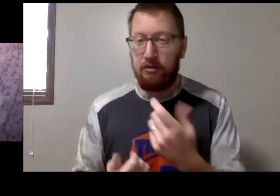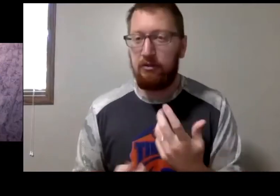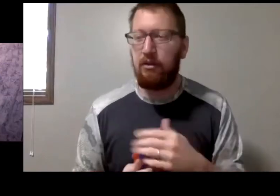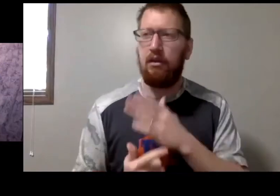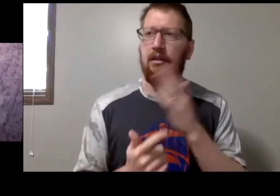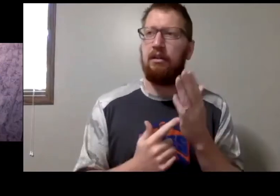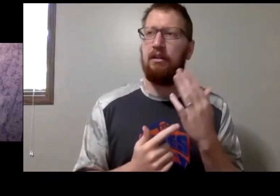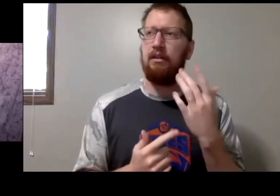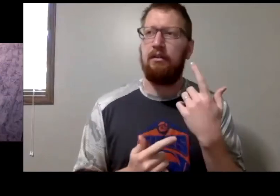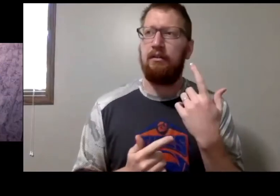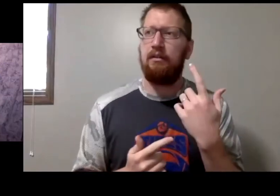My wife has watched that.